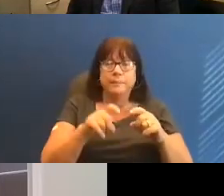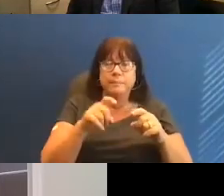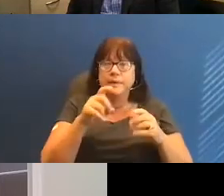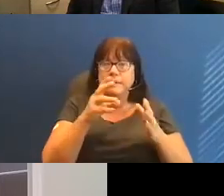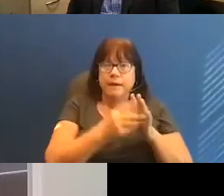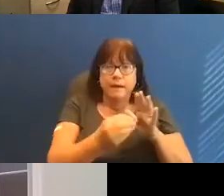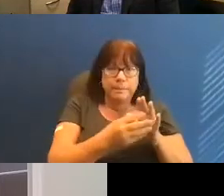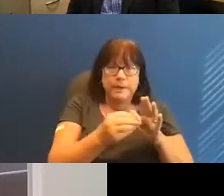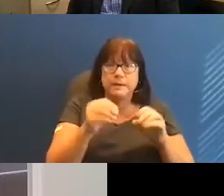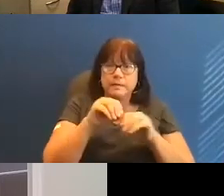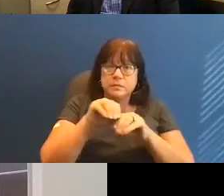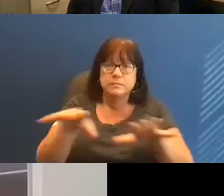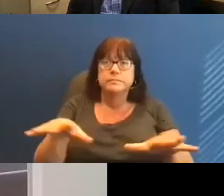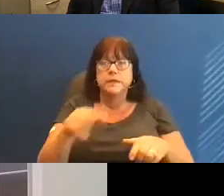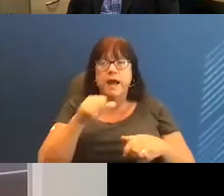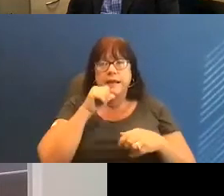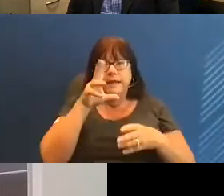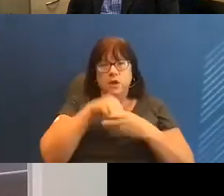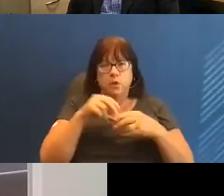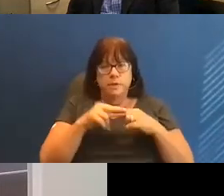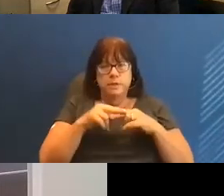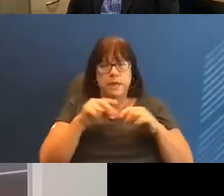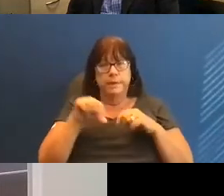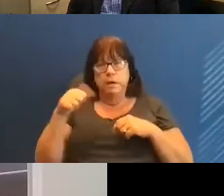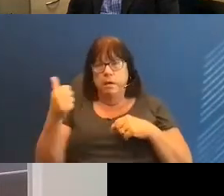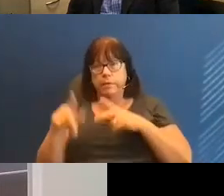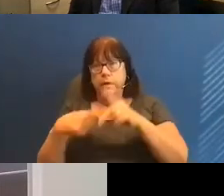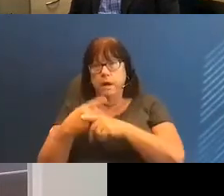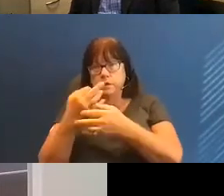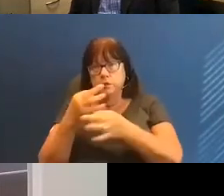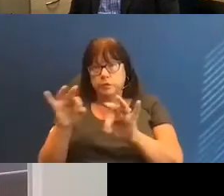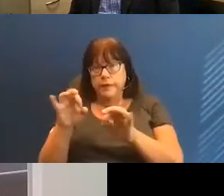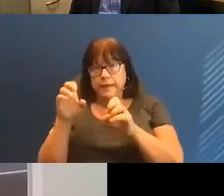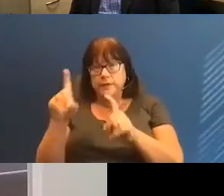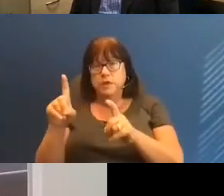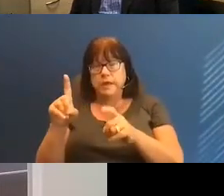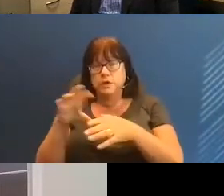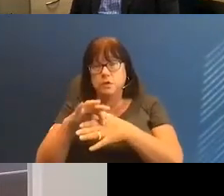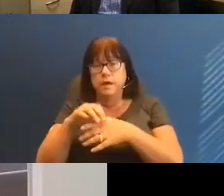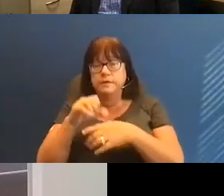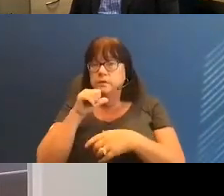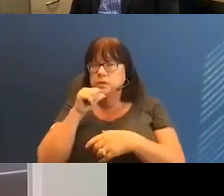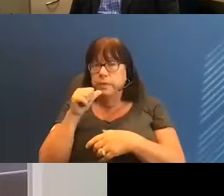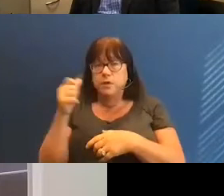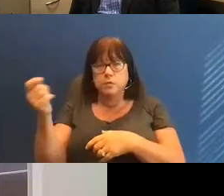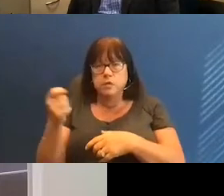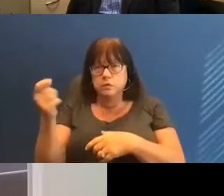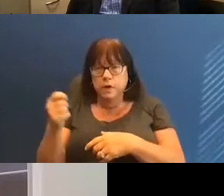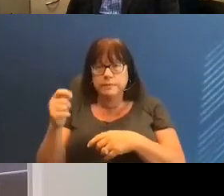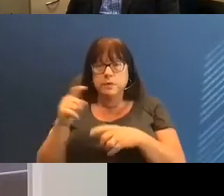I didn't include a slide for, but there are other types of free educational content that aren't subscribed to are licensed by the library and which aren't OER things like Youtube and Khan